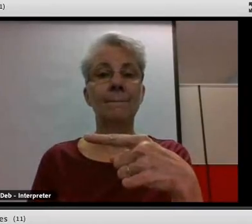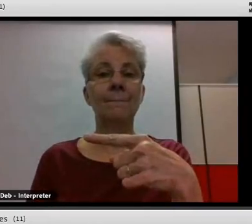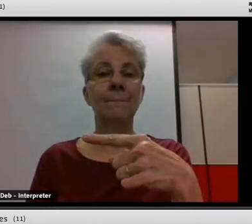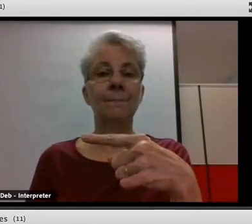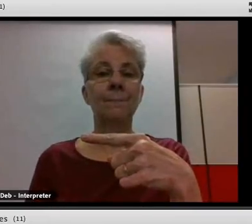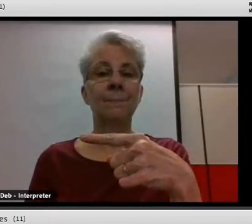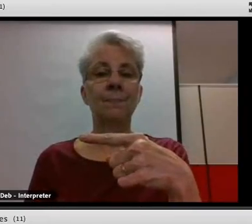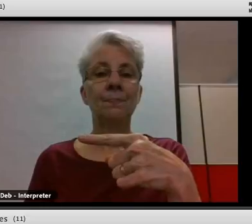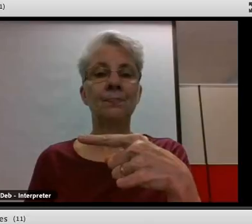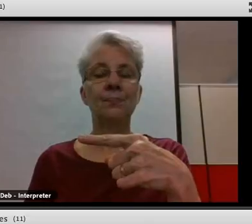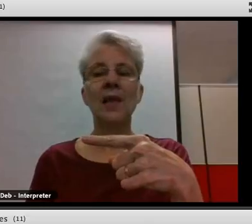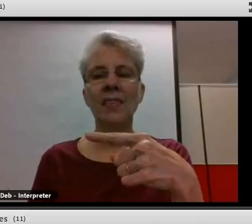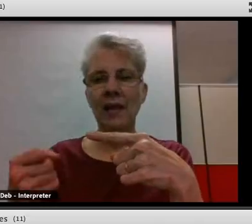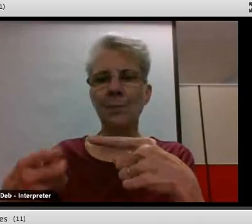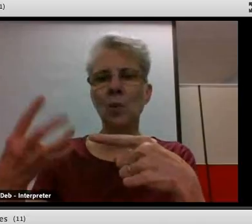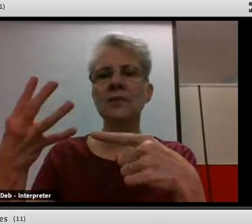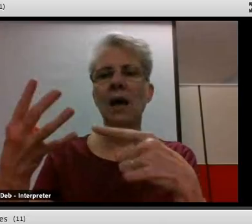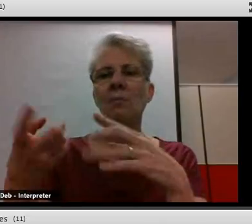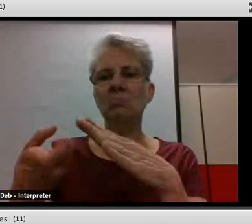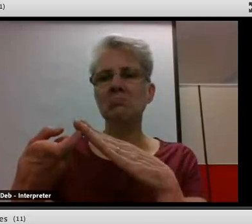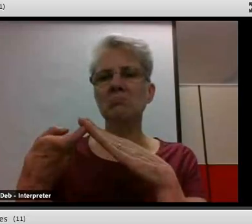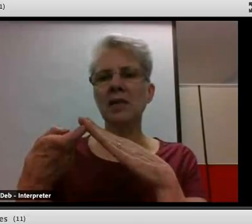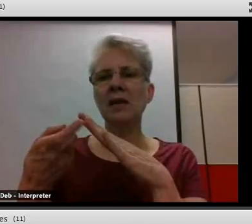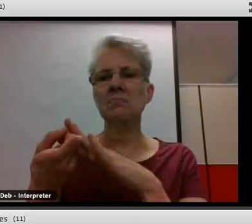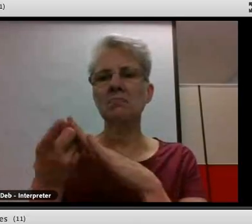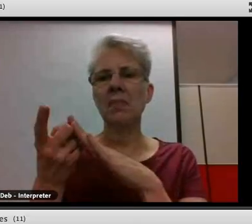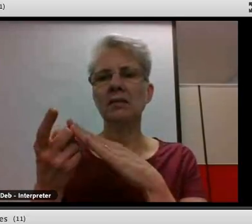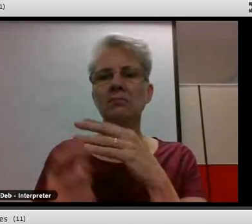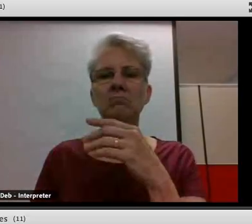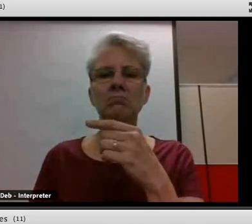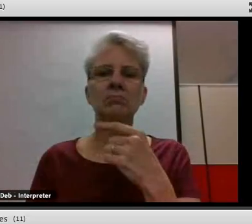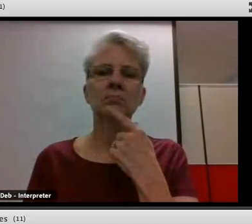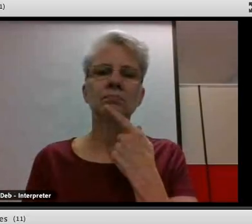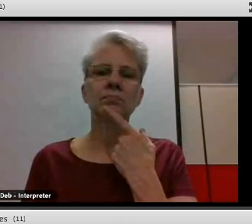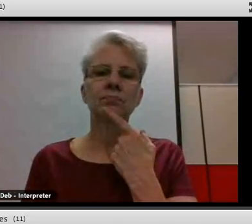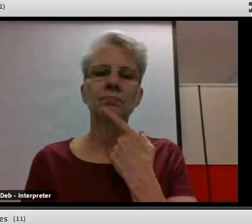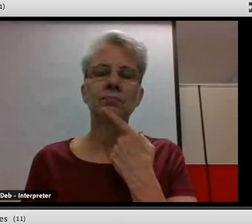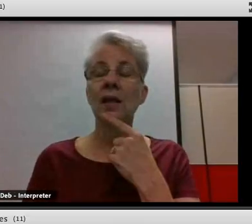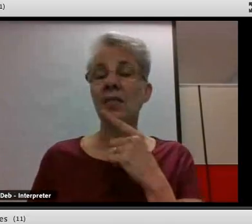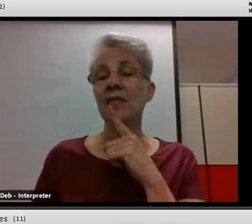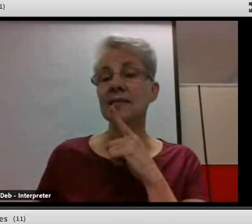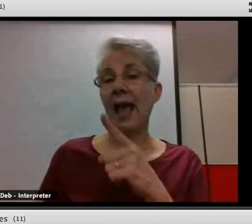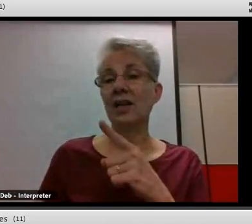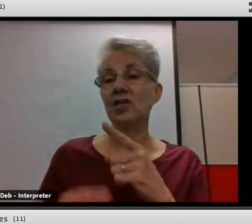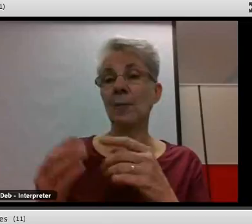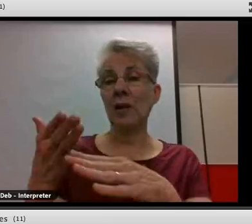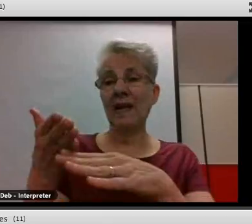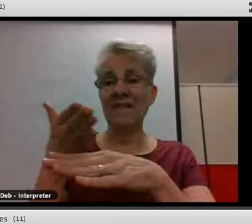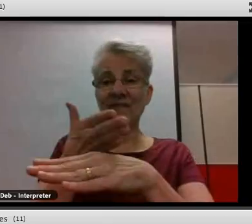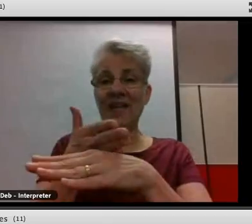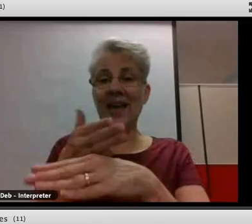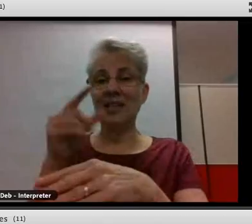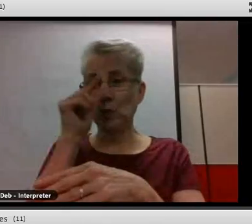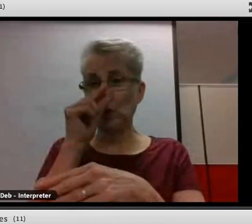and make it something people can understand. You know, coke.gif, if you give it the name of the image